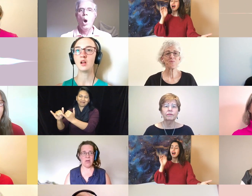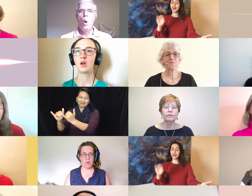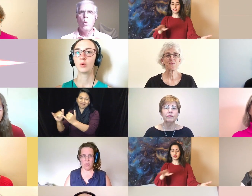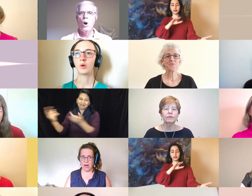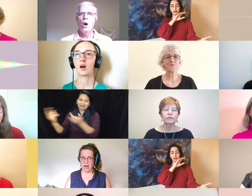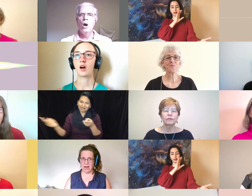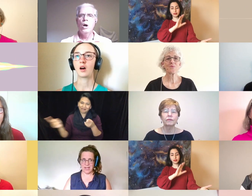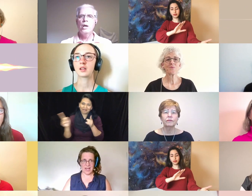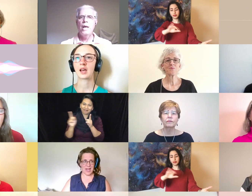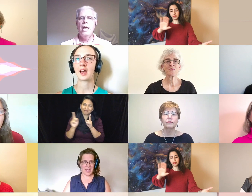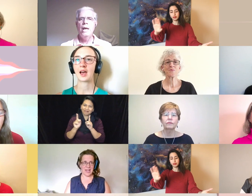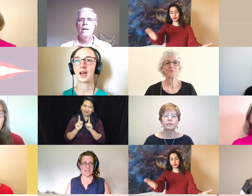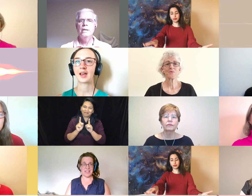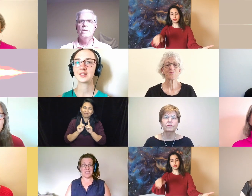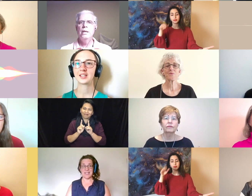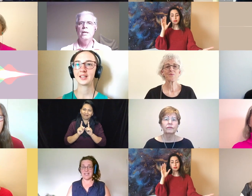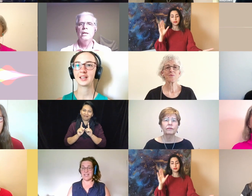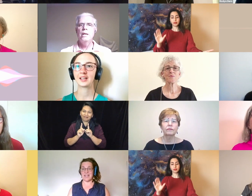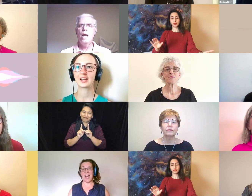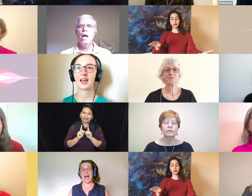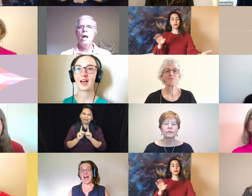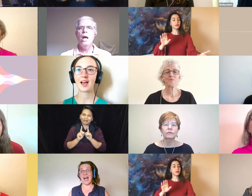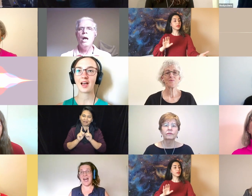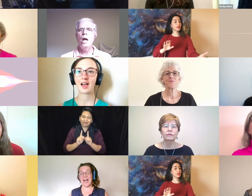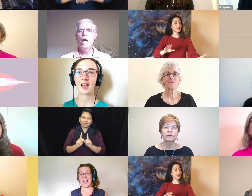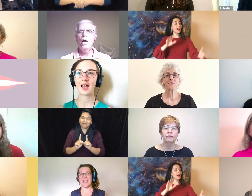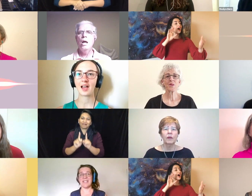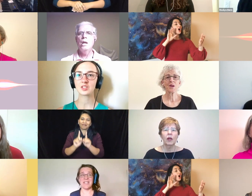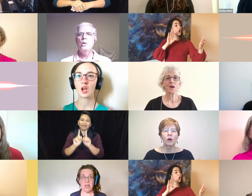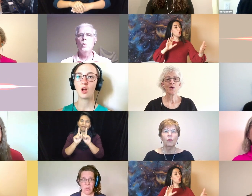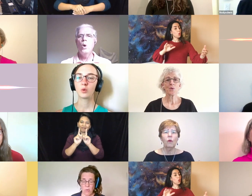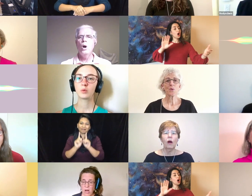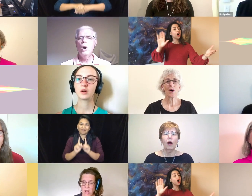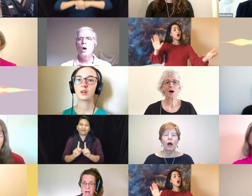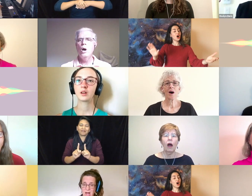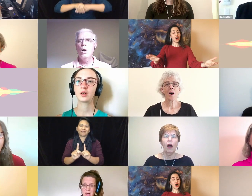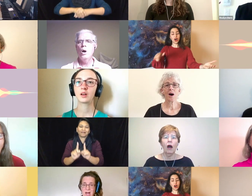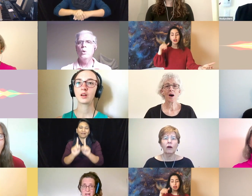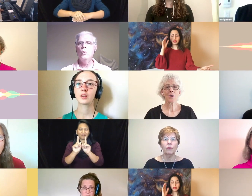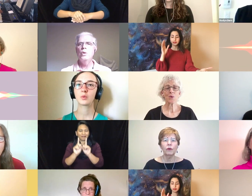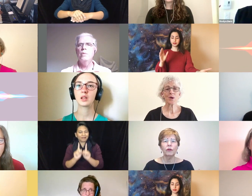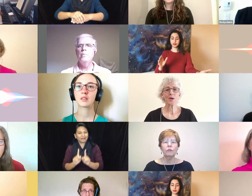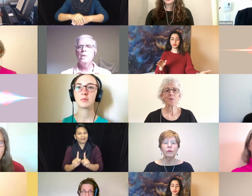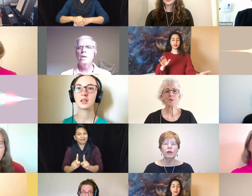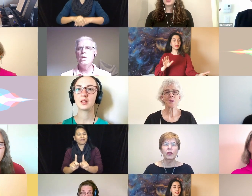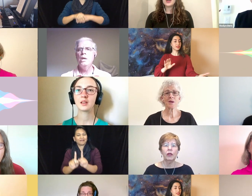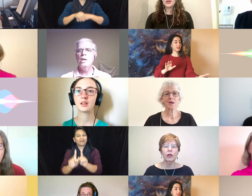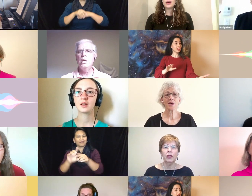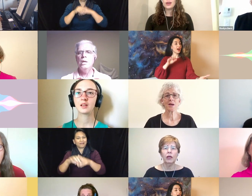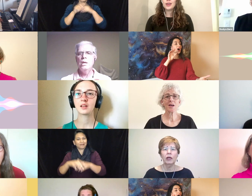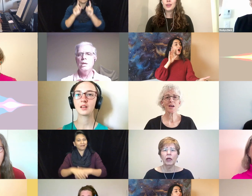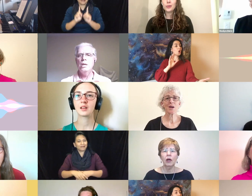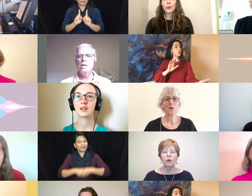L: walk hand in hand, All: walk with me.